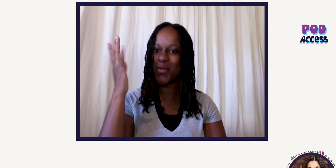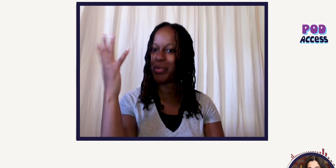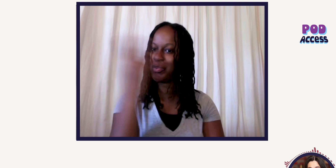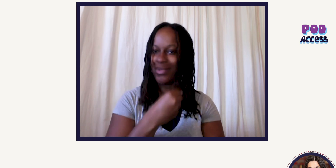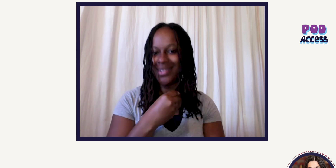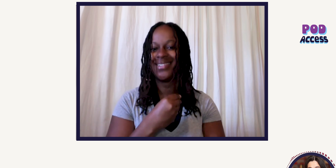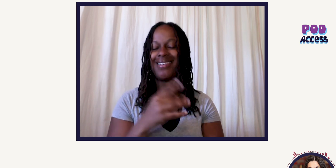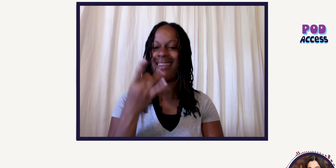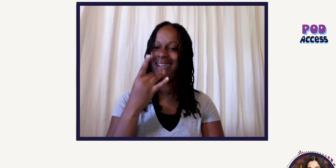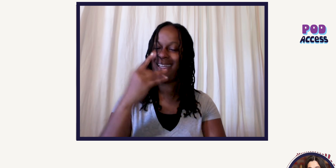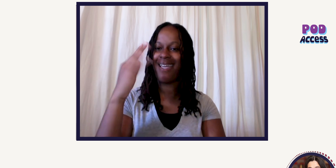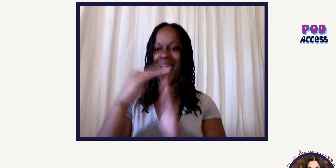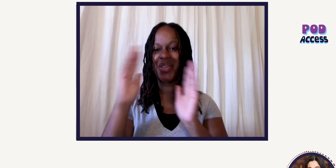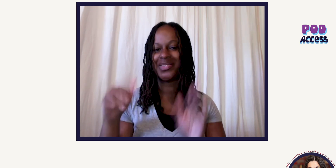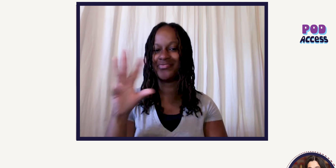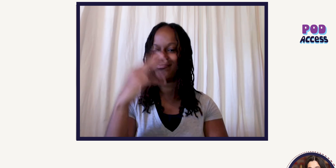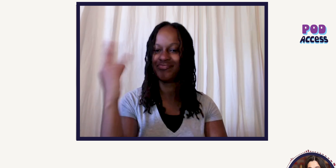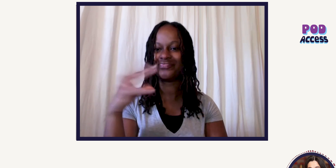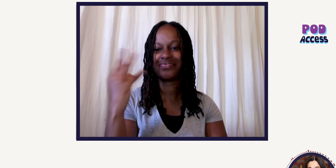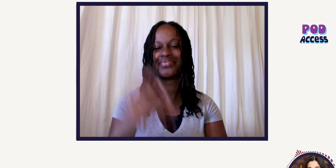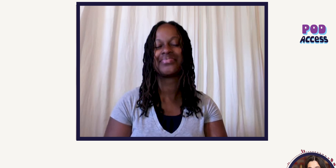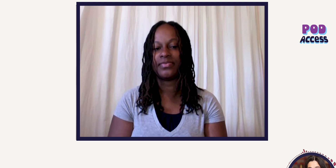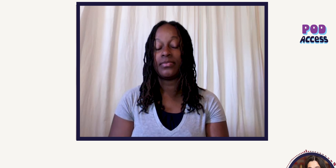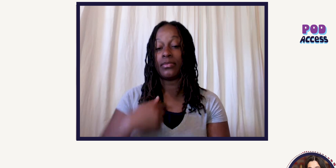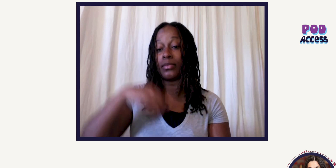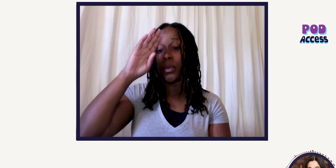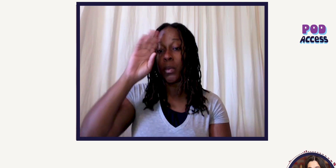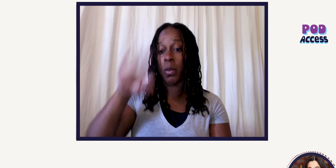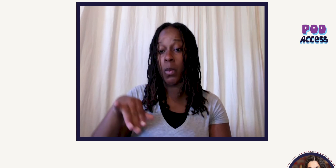I know that branding can sound like some marketing mumbo jumbo,